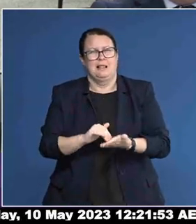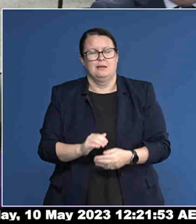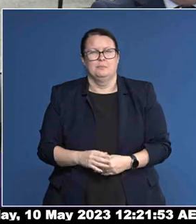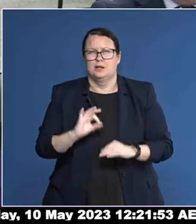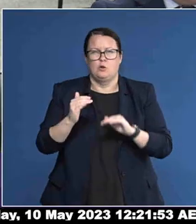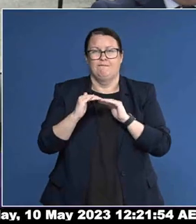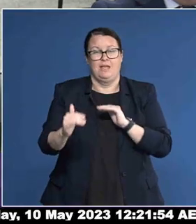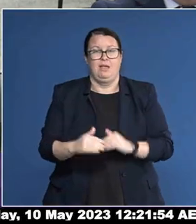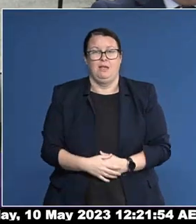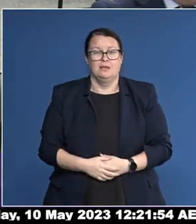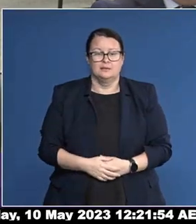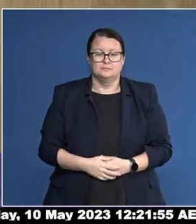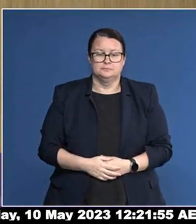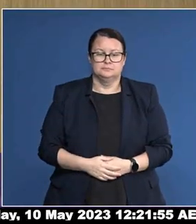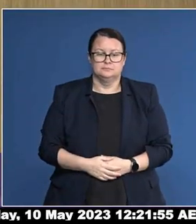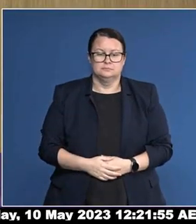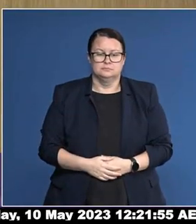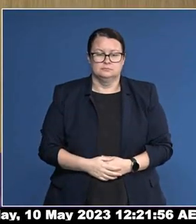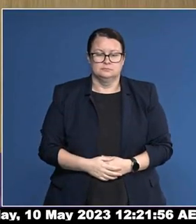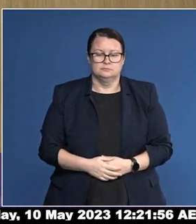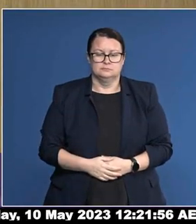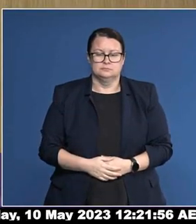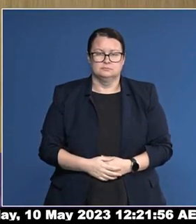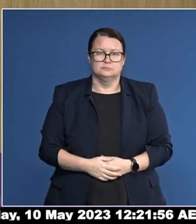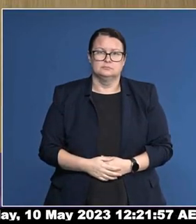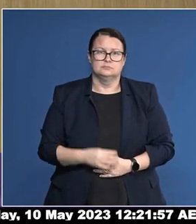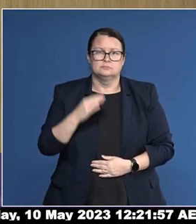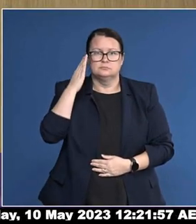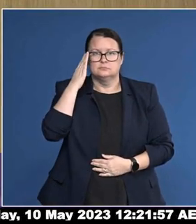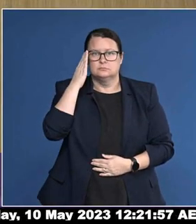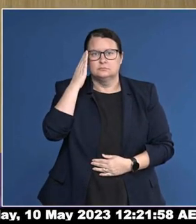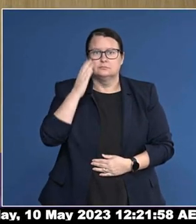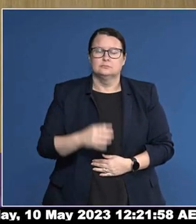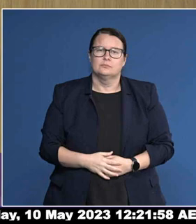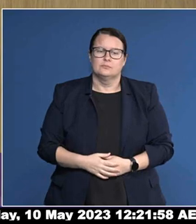Well, I'm just going, Commissioner - just going to use the